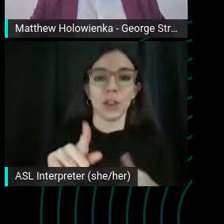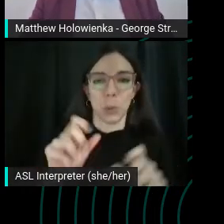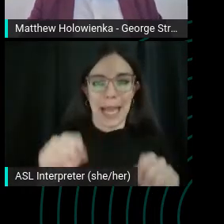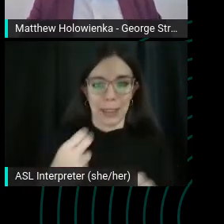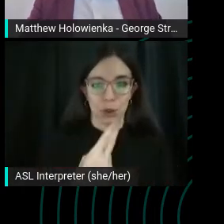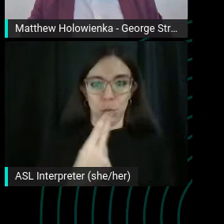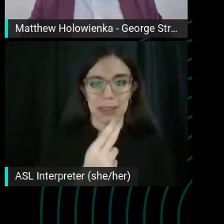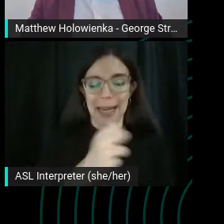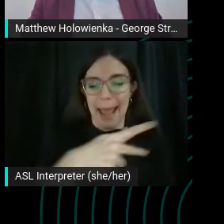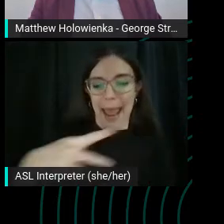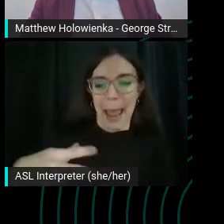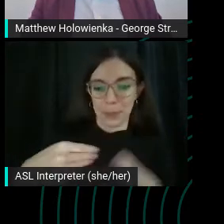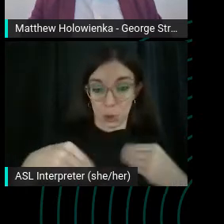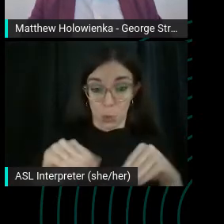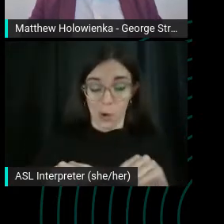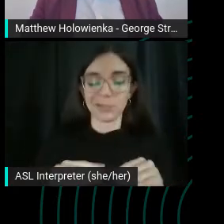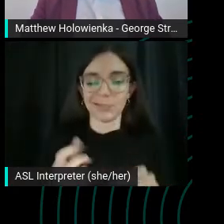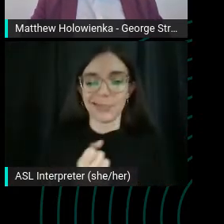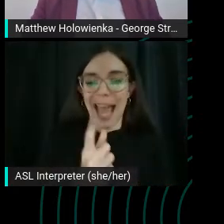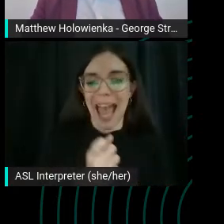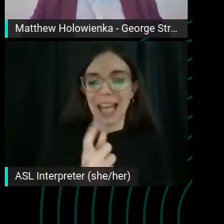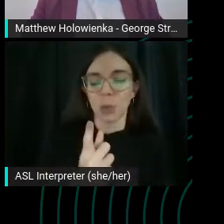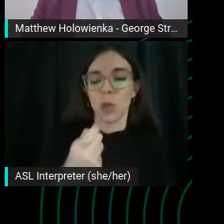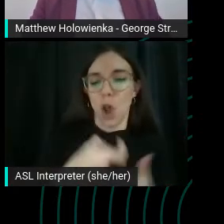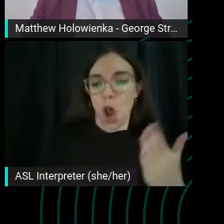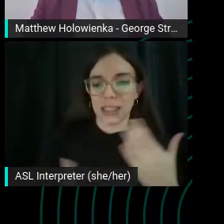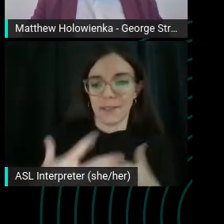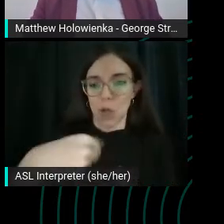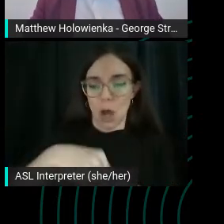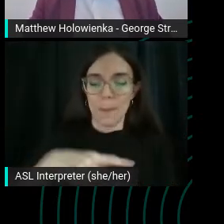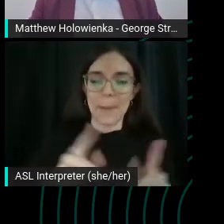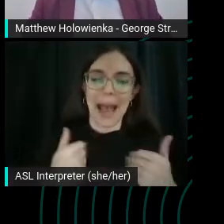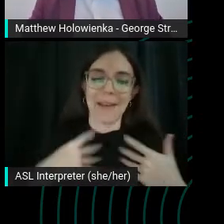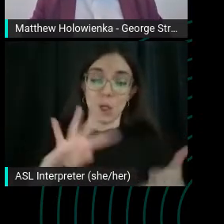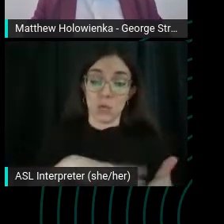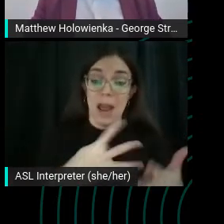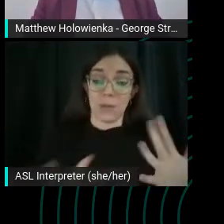There is an annual cost involved, but it has all sorts of graphical overlays that come out of the box,